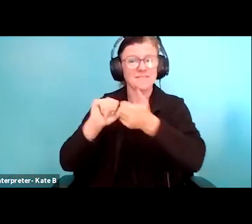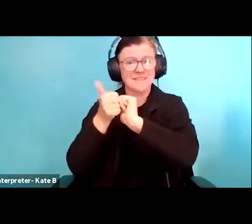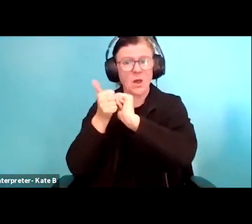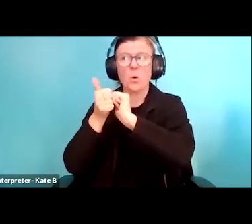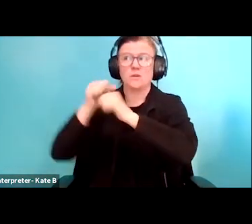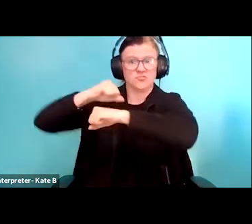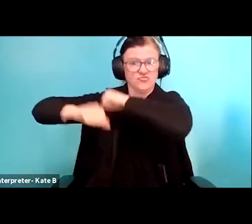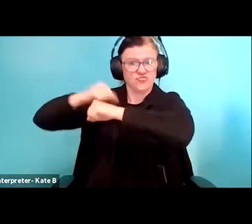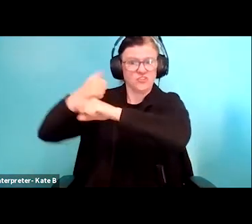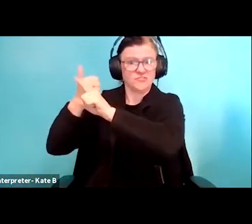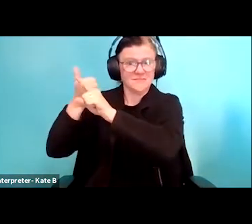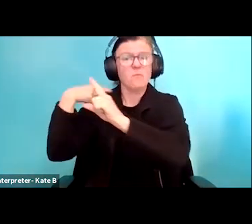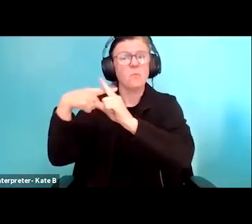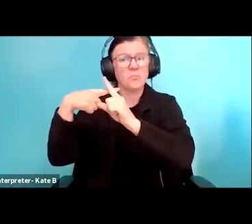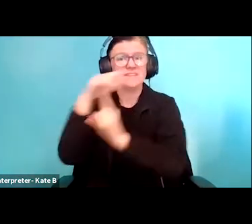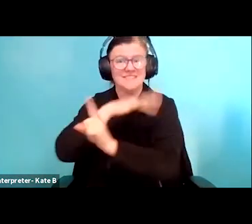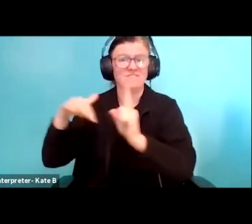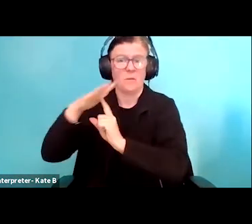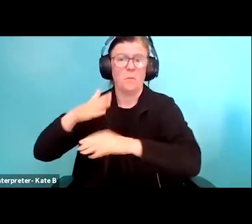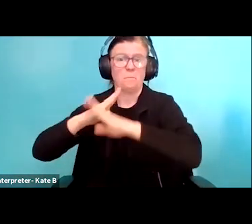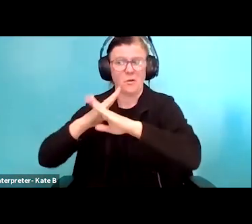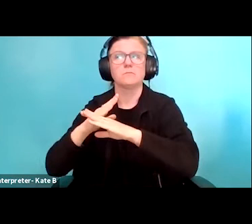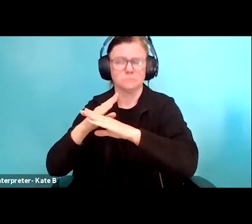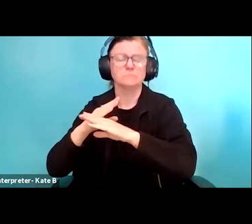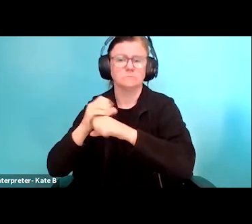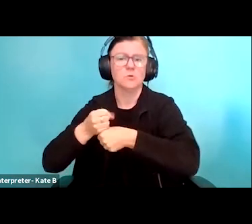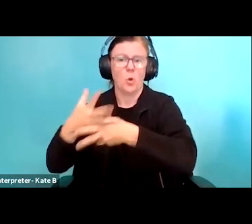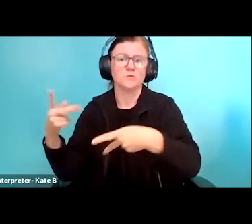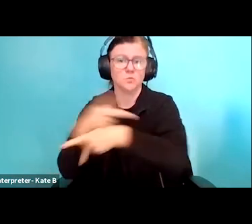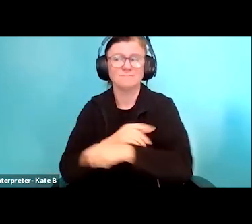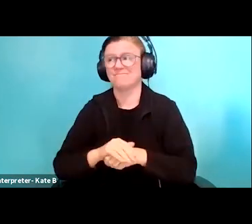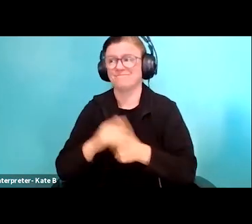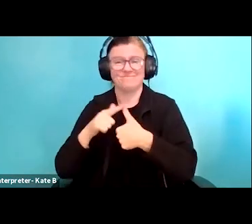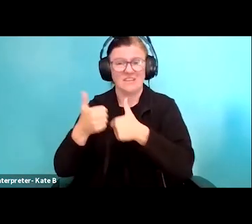Certainly having access to timely public transportation is important for many different